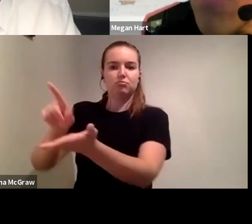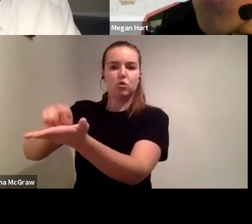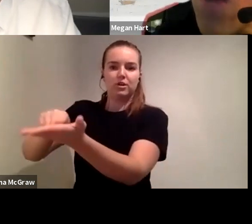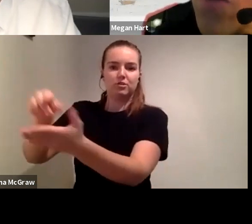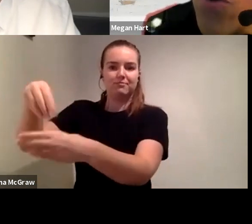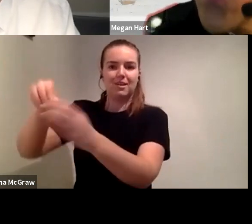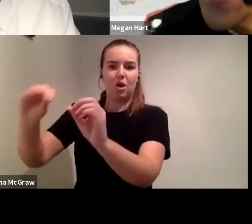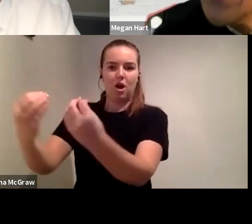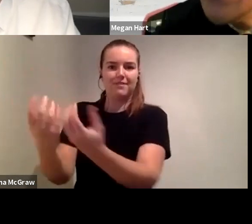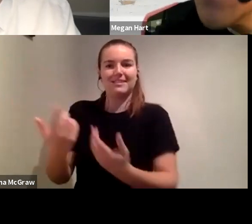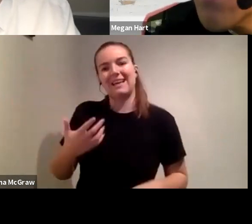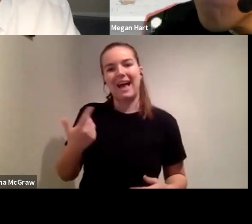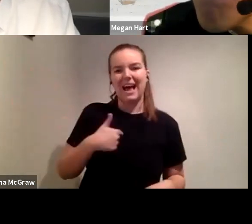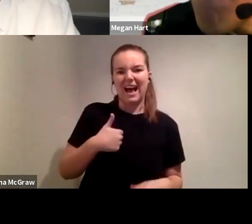I have a printer next to my desk.